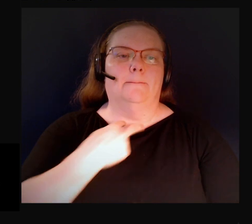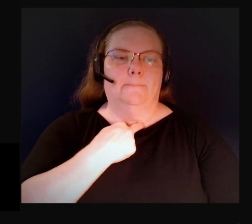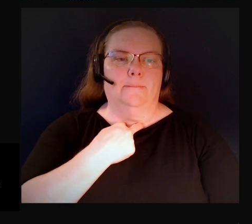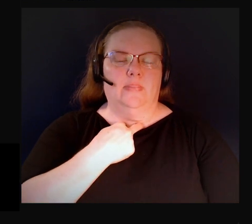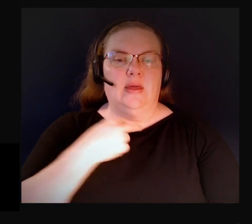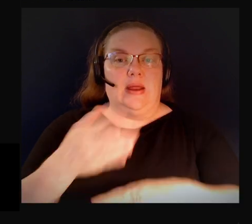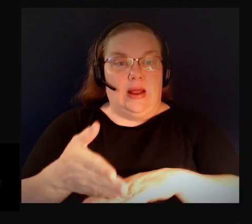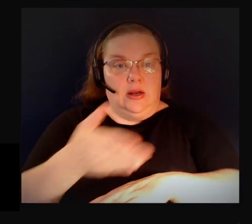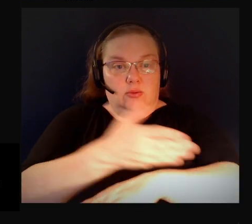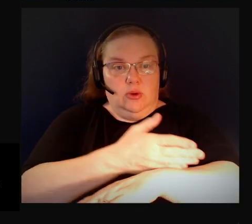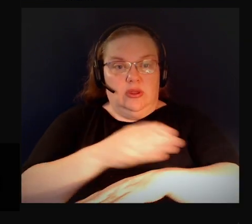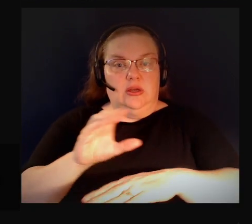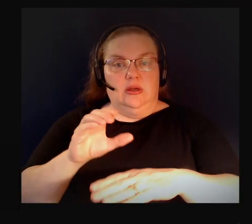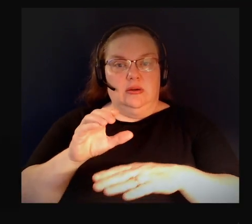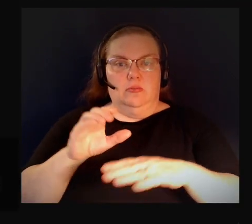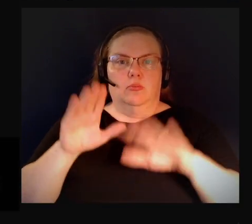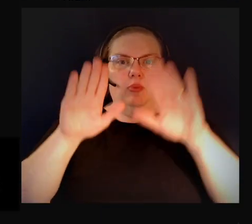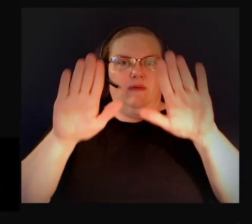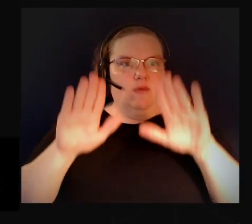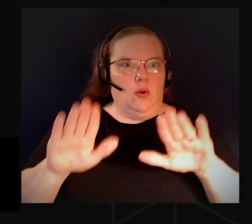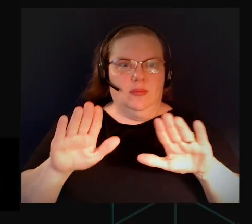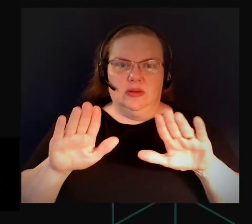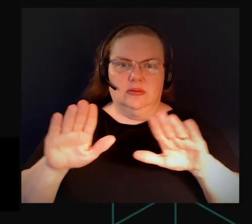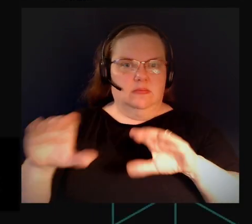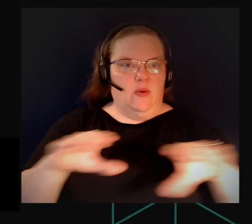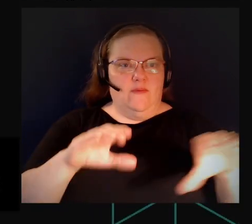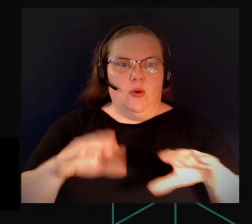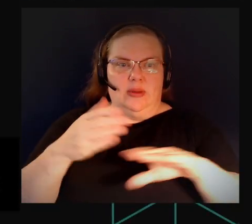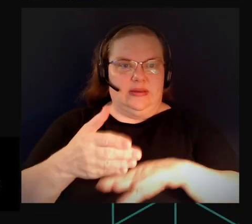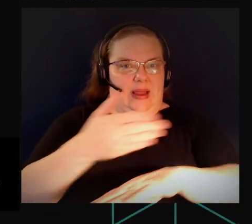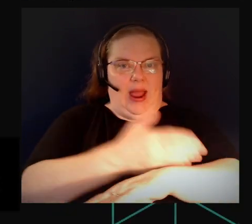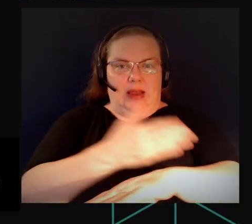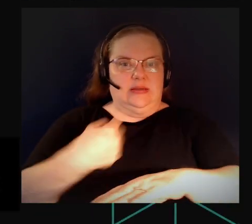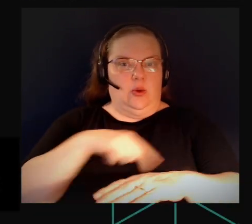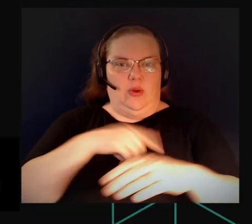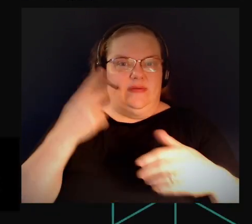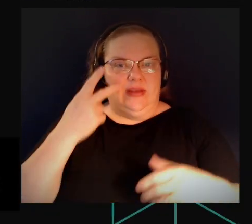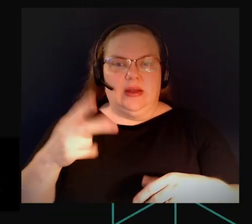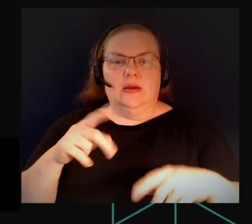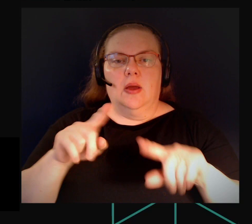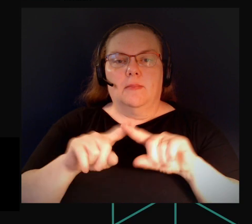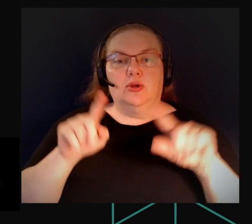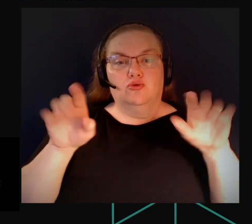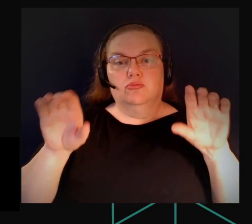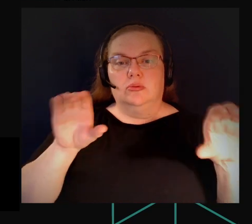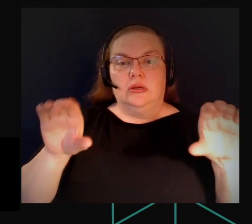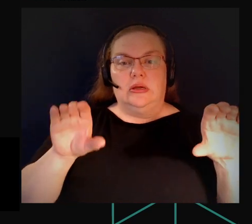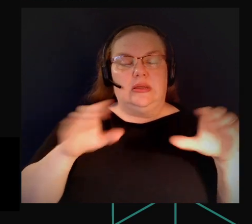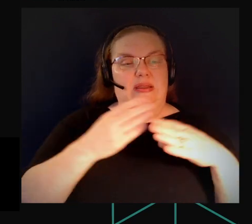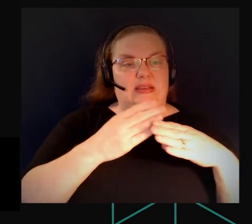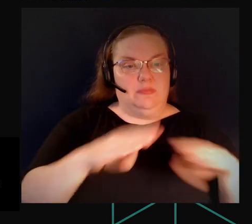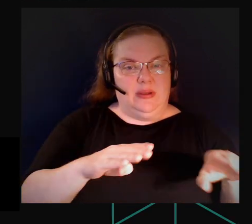you see in this chart. And here you see another graph showing the performance difference between Split Graphics Jobs and Native Graphics Jobs